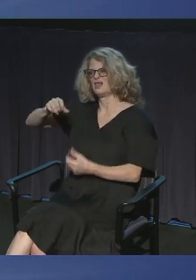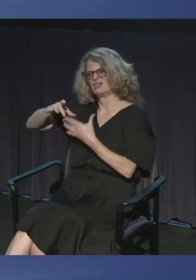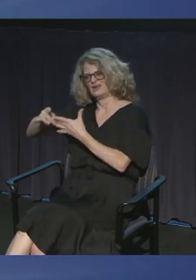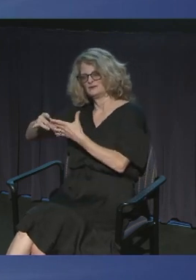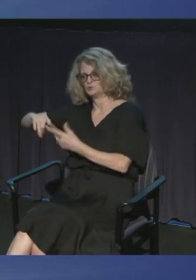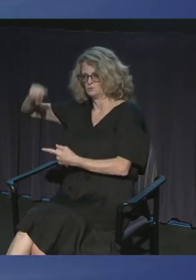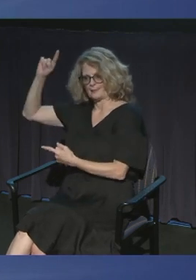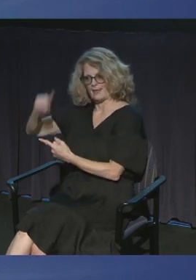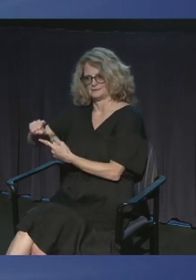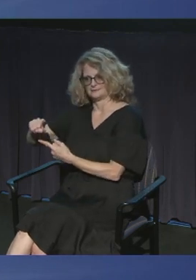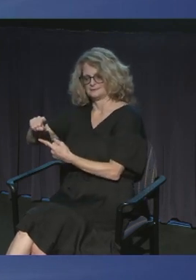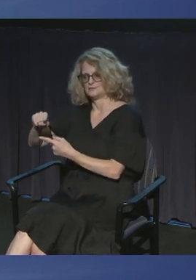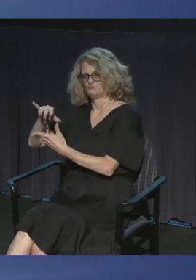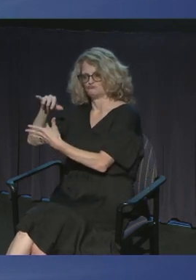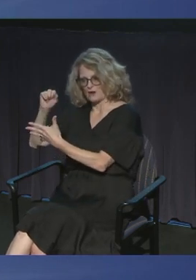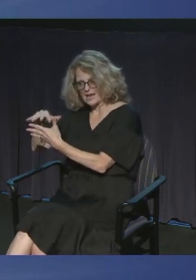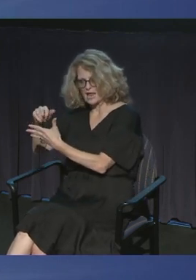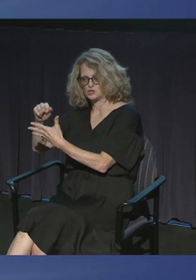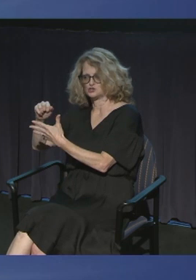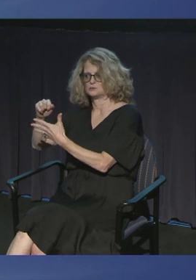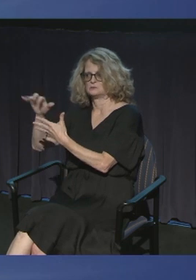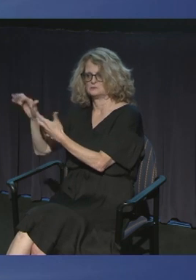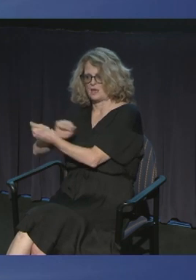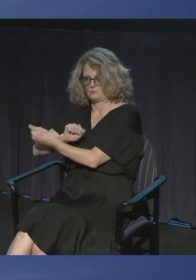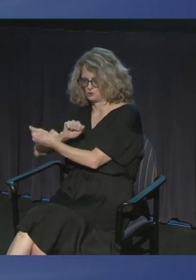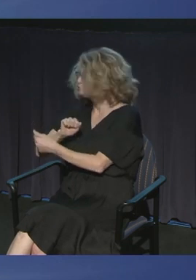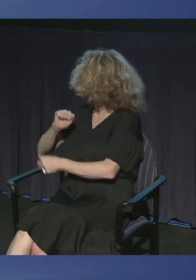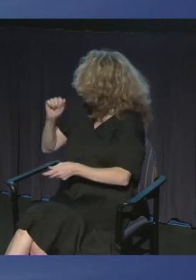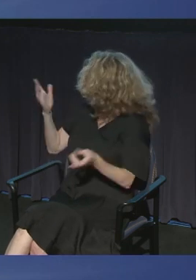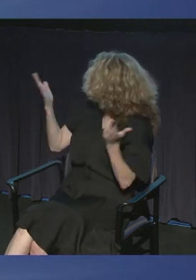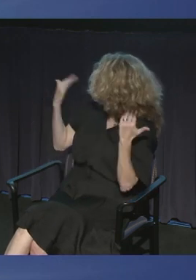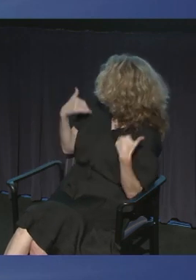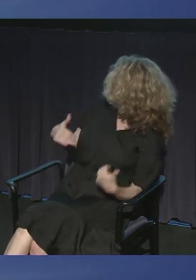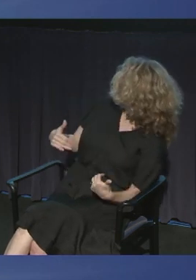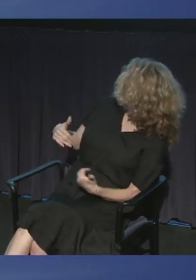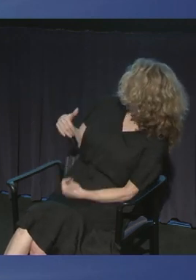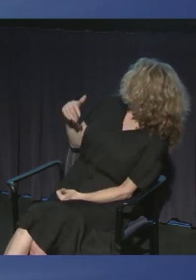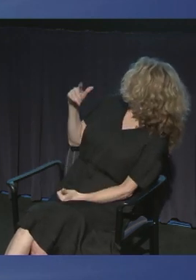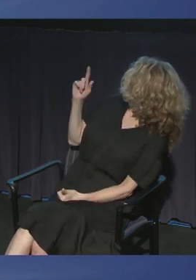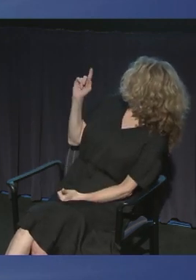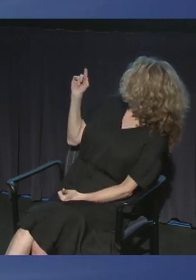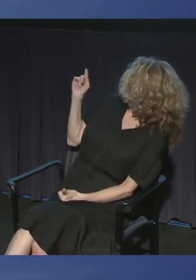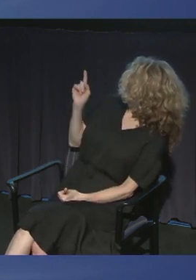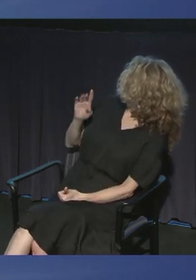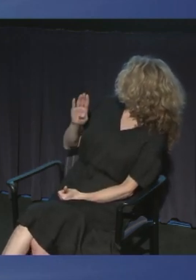FIND METABOLITES, DOWNSTREAM OF THESE BACTERIA THAT CAN PREVENT